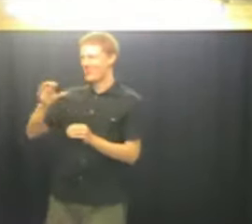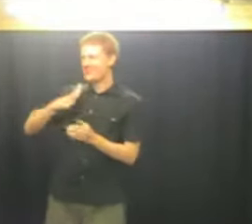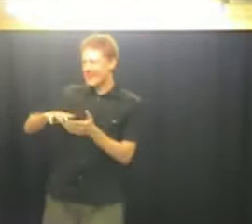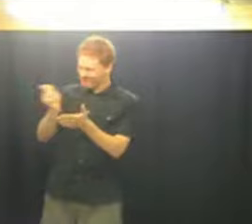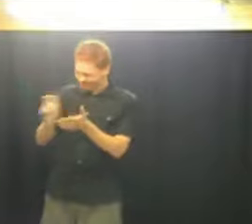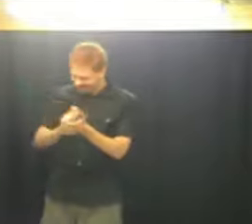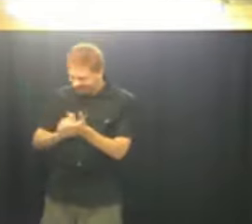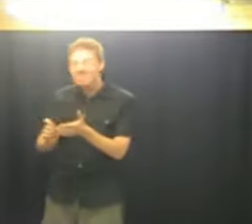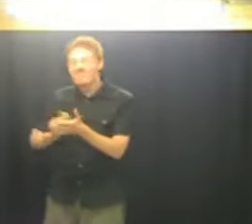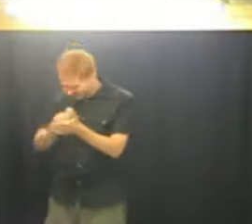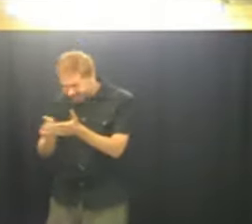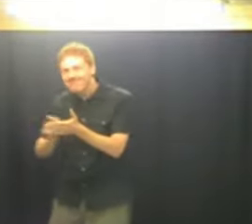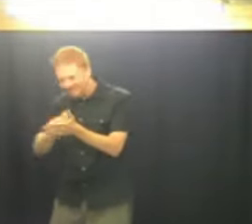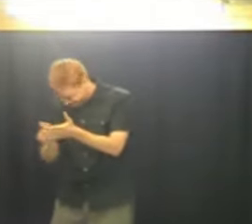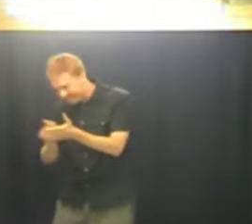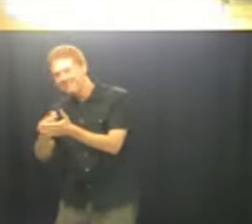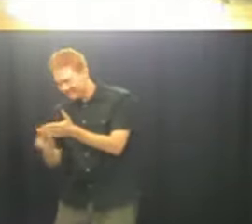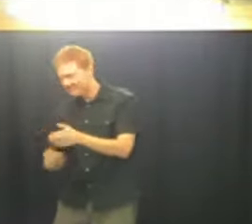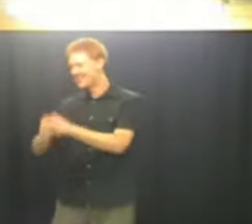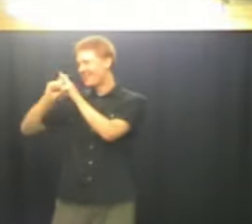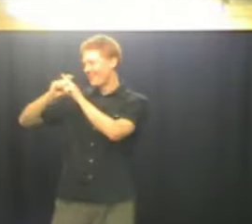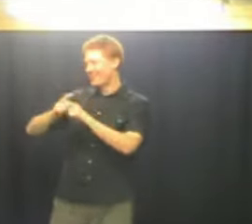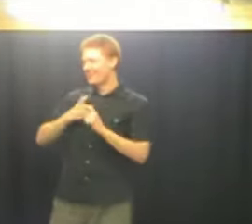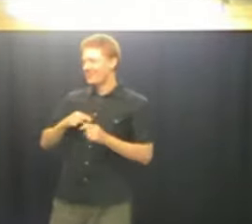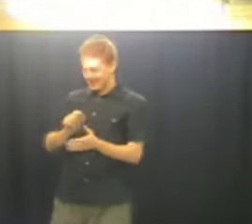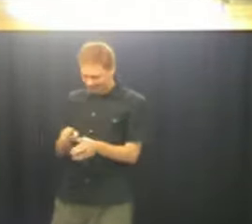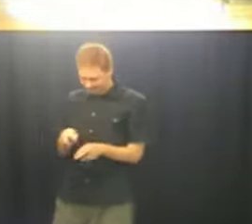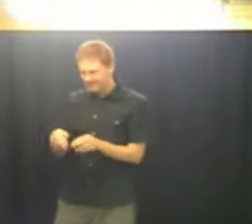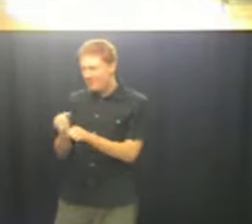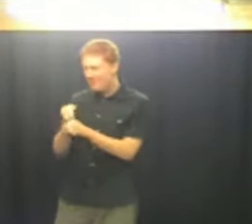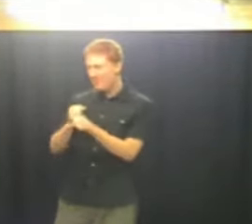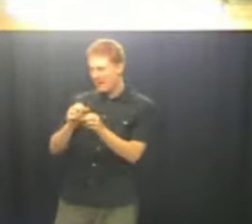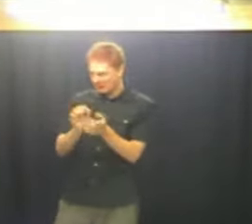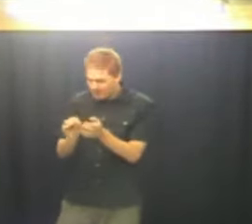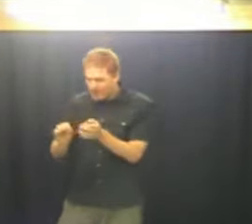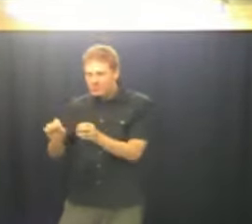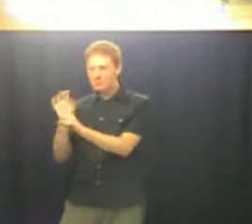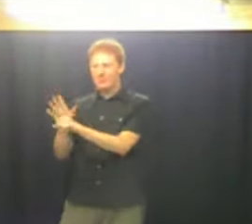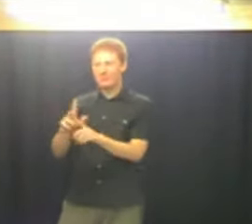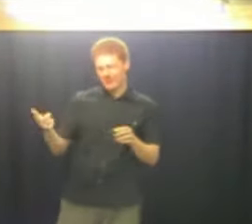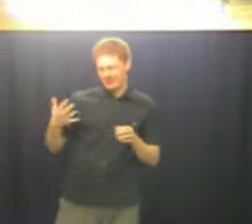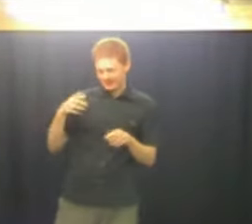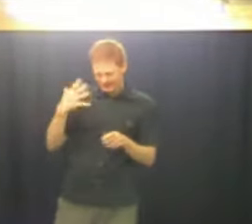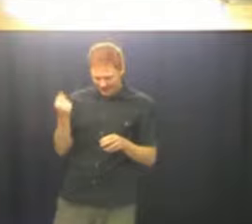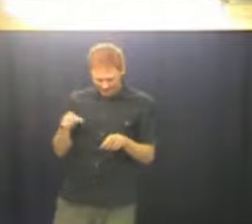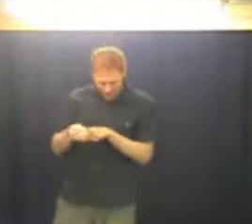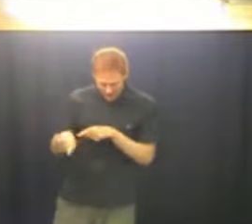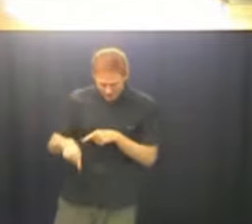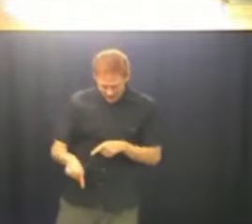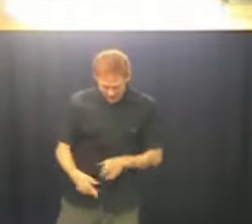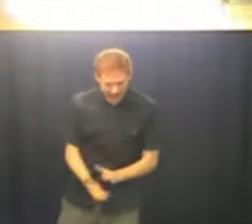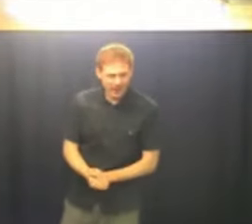so now you don't need to look up and down up and down trying to scribble notes You can add your own notes to the handouts as most of the points are on the pages